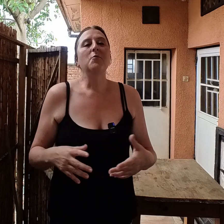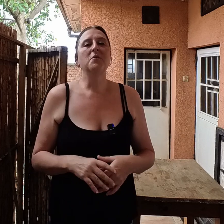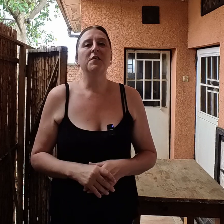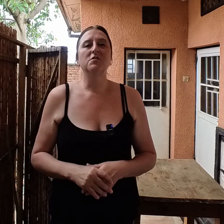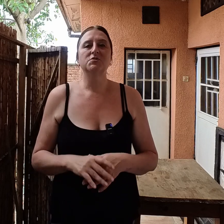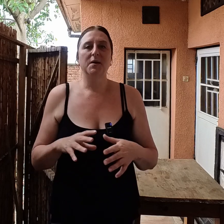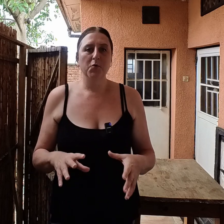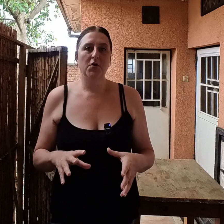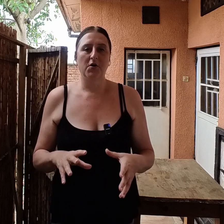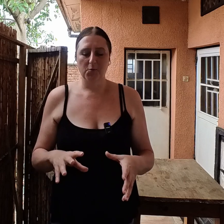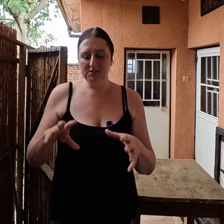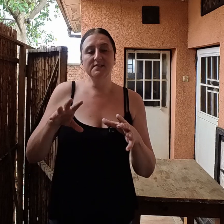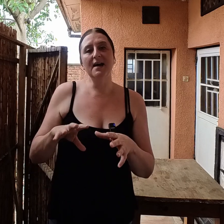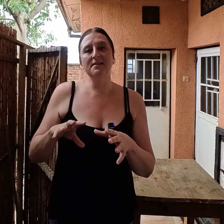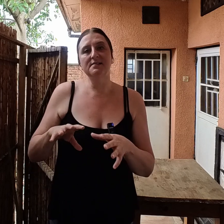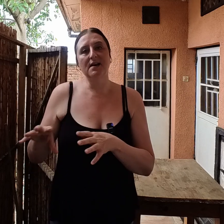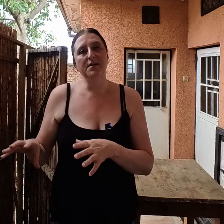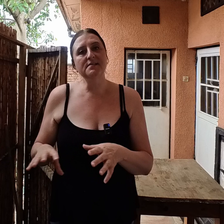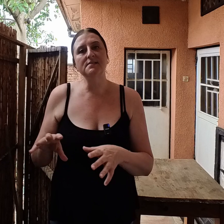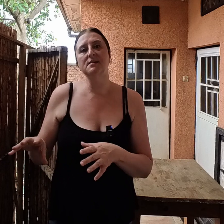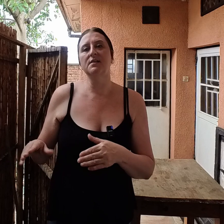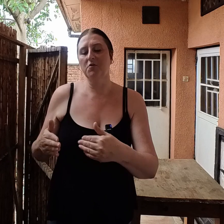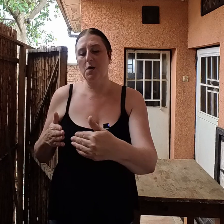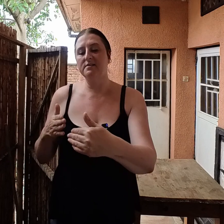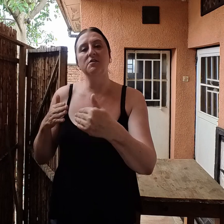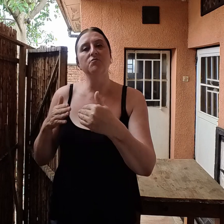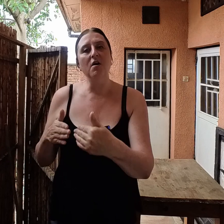Now we're moving on to Kibungo, which is down in the south-eastern side of Rwanda,